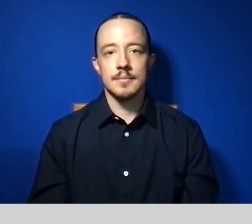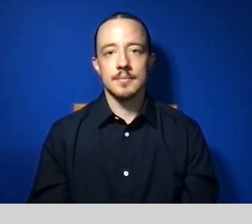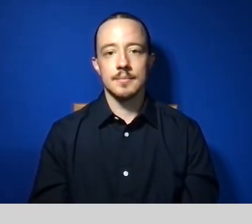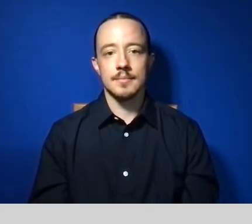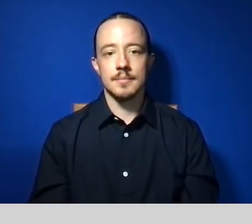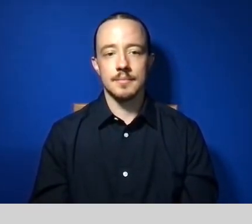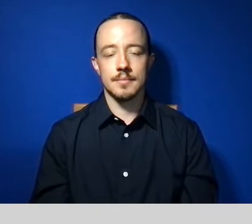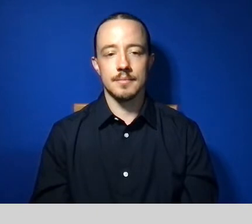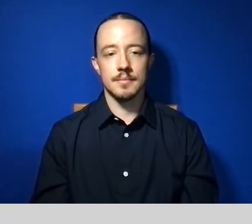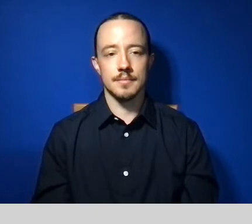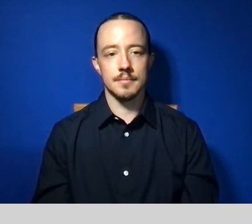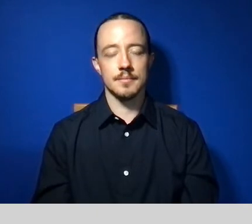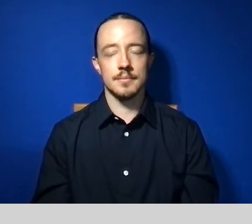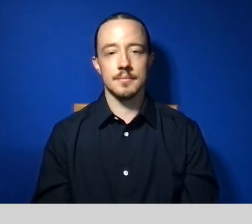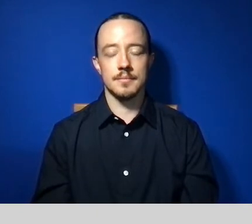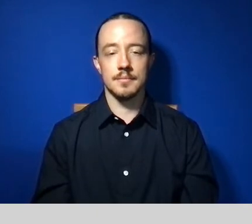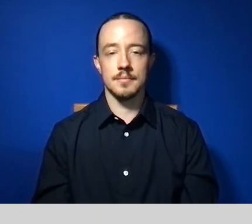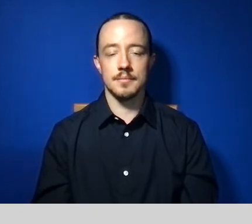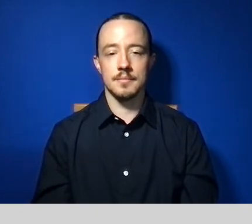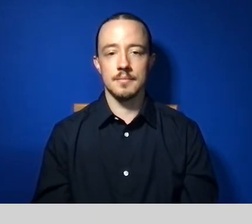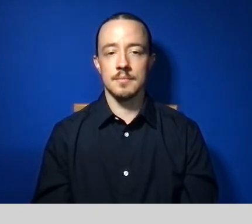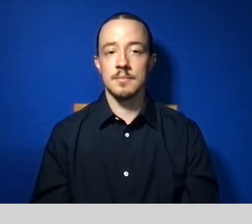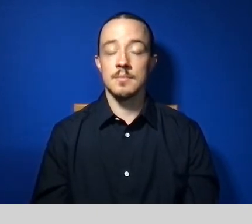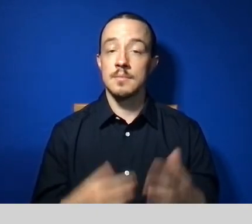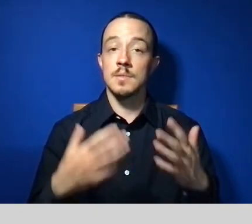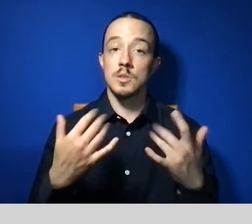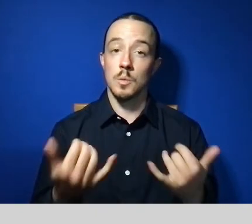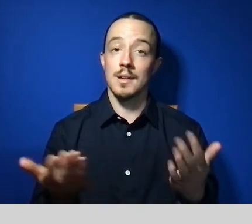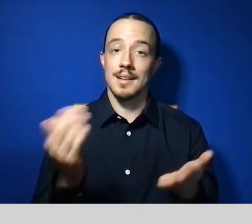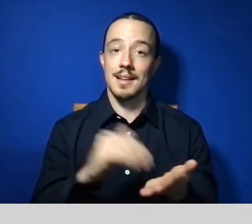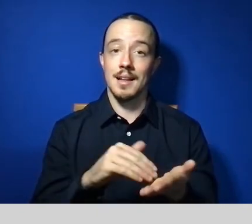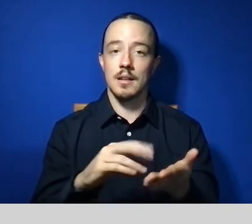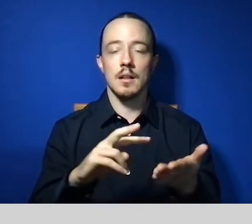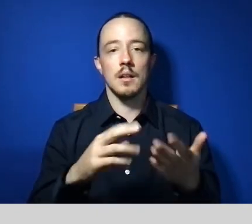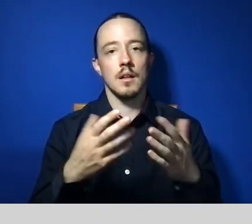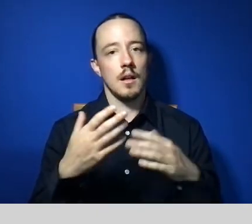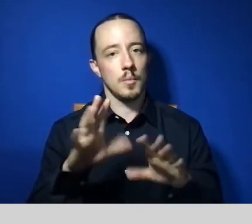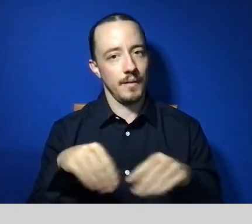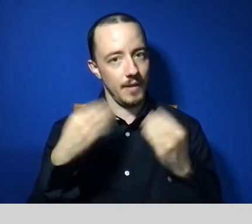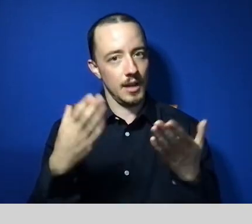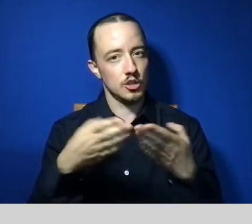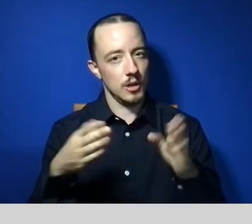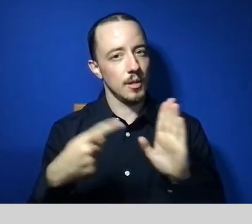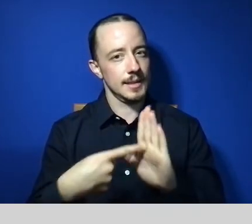And so this was the, it just means that we can extend this to a three-line example.